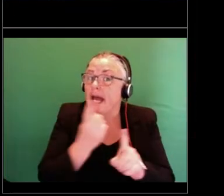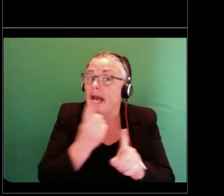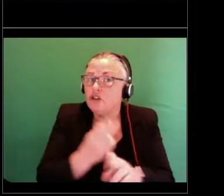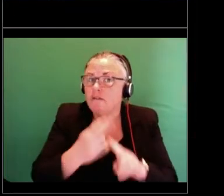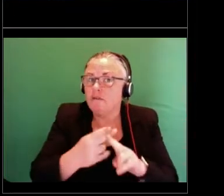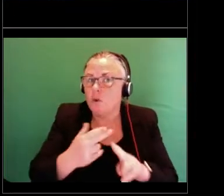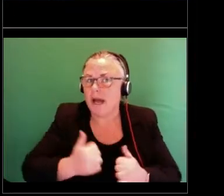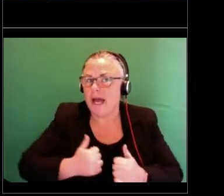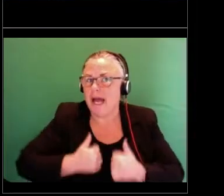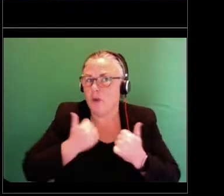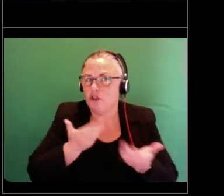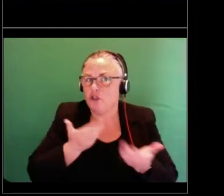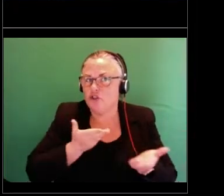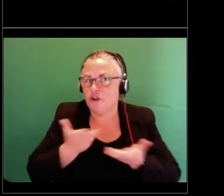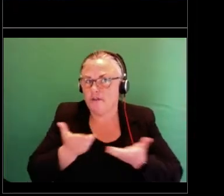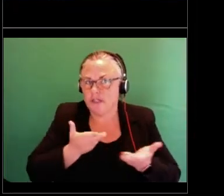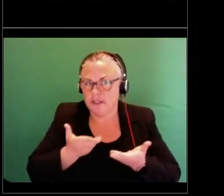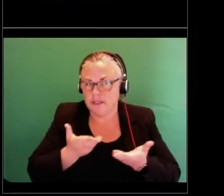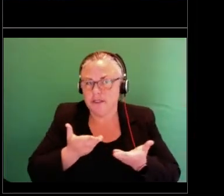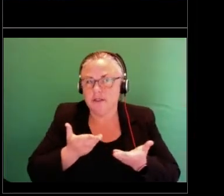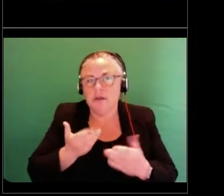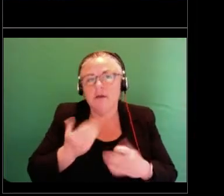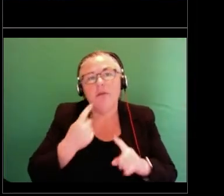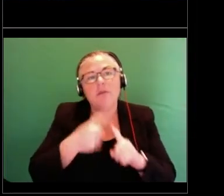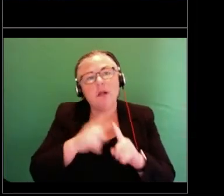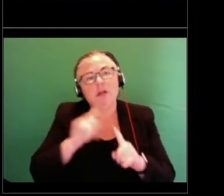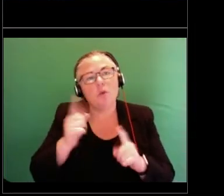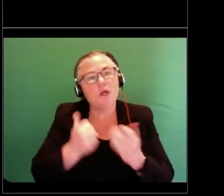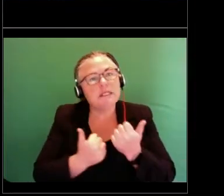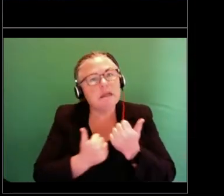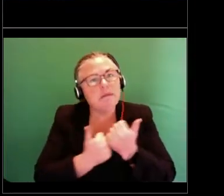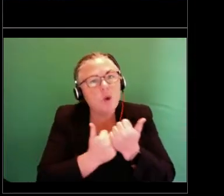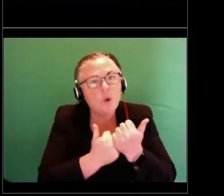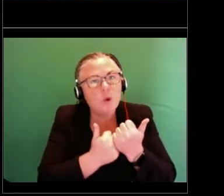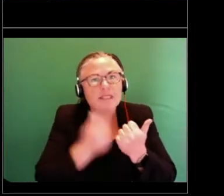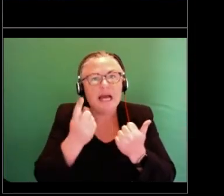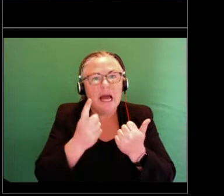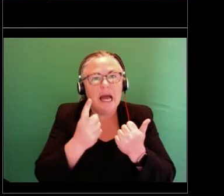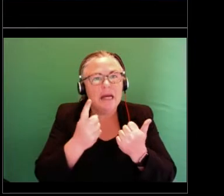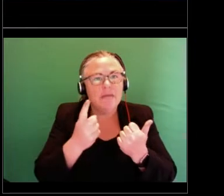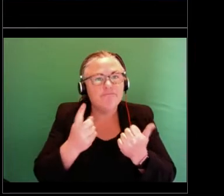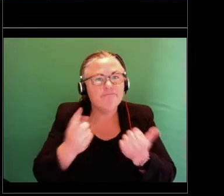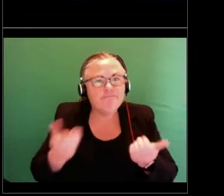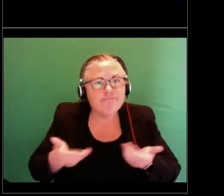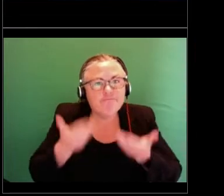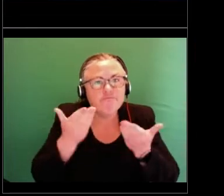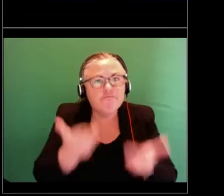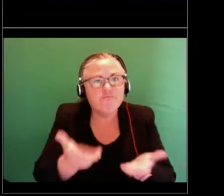involved in the matter and the client needs to be in court that day.